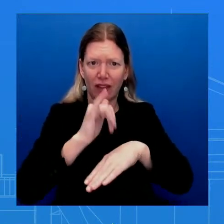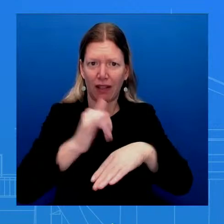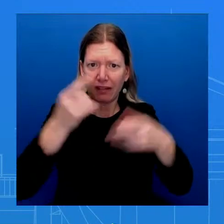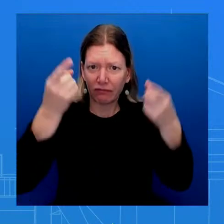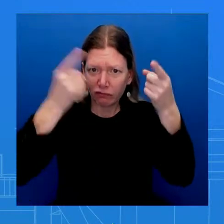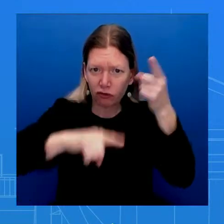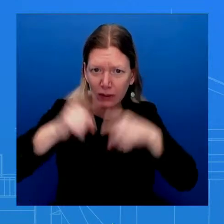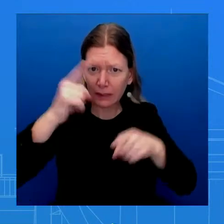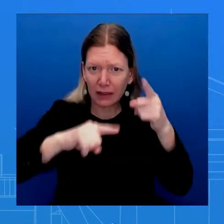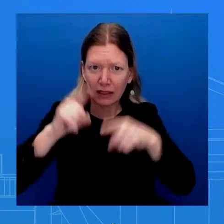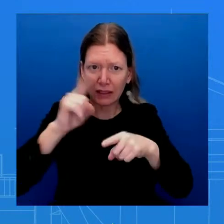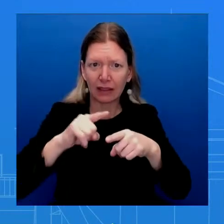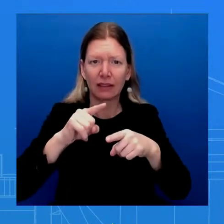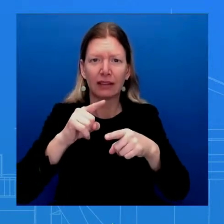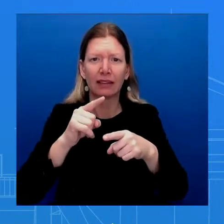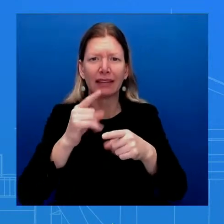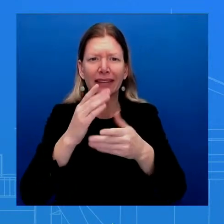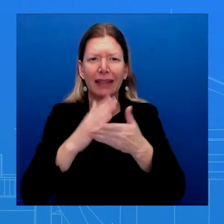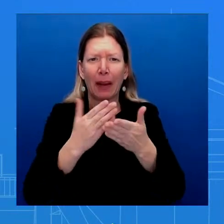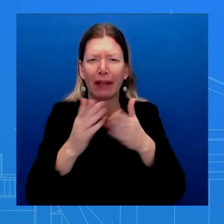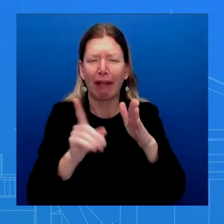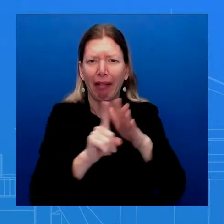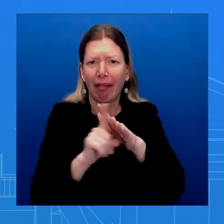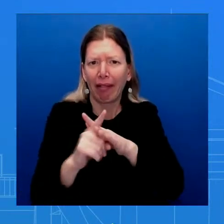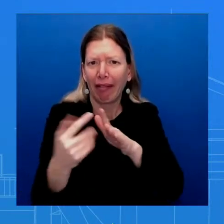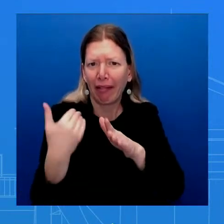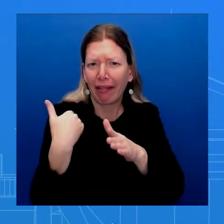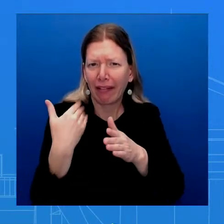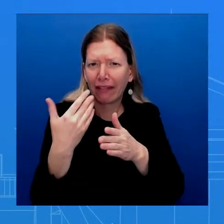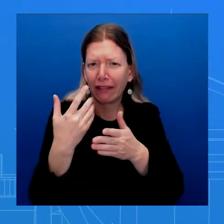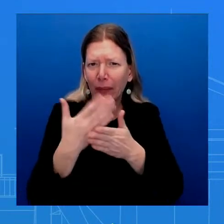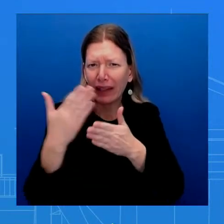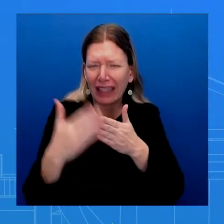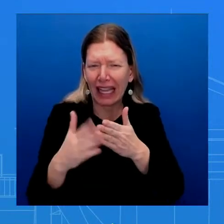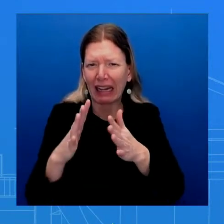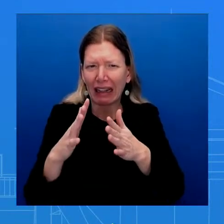as well as working with partners -- Qatar and Israel, specifically --